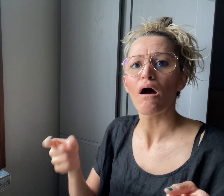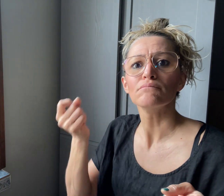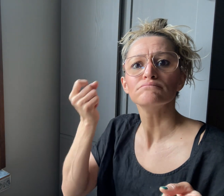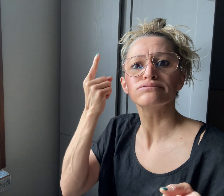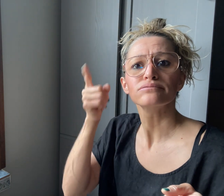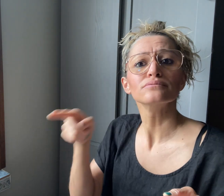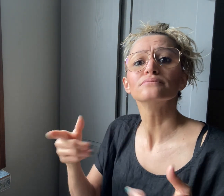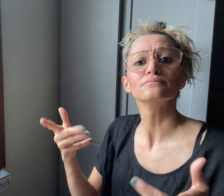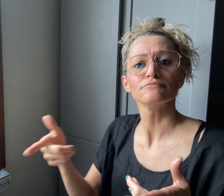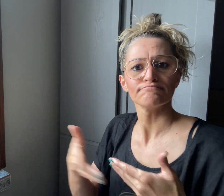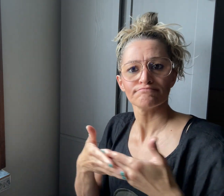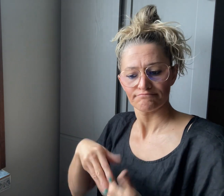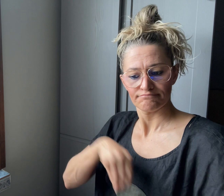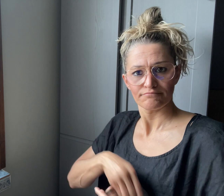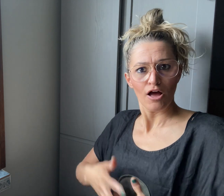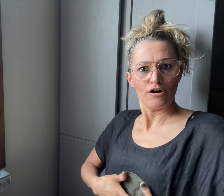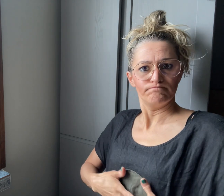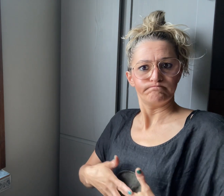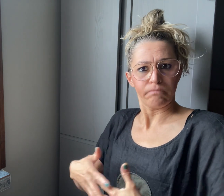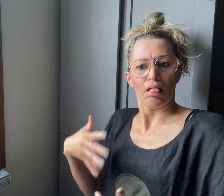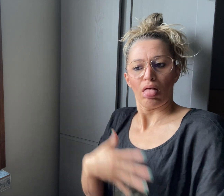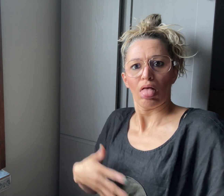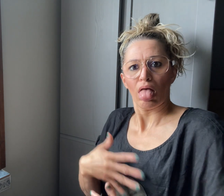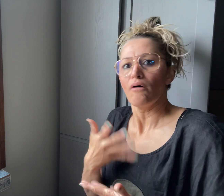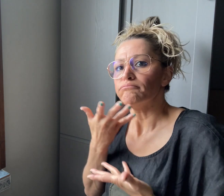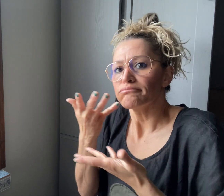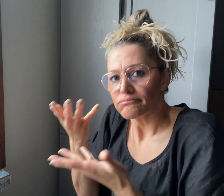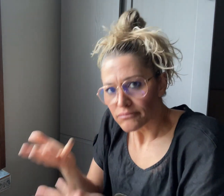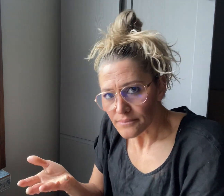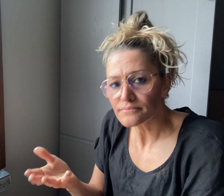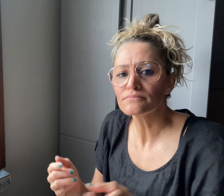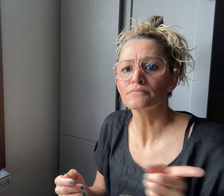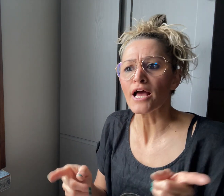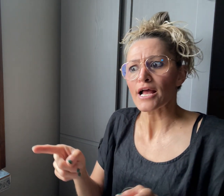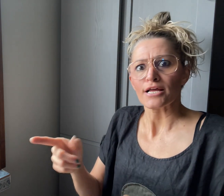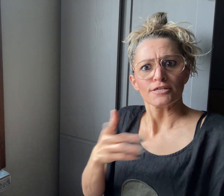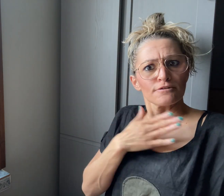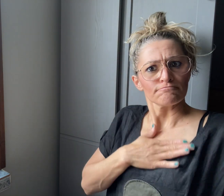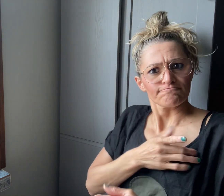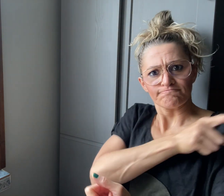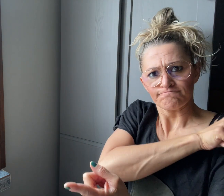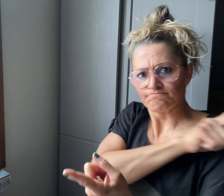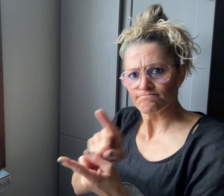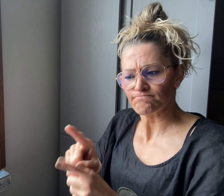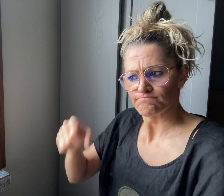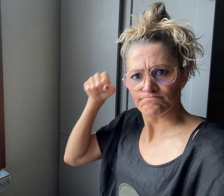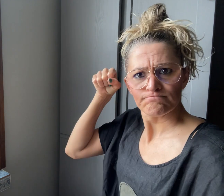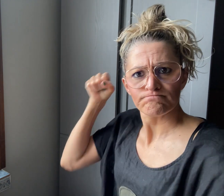He almost started hitting her because he thought she was